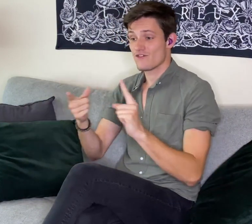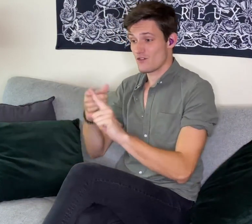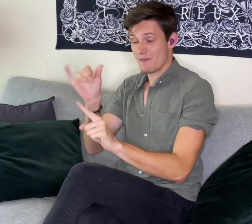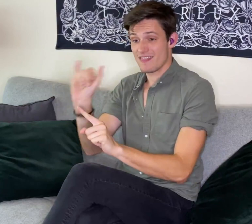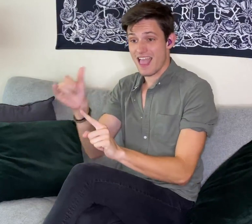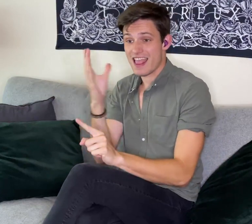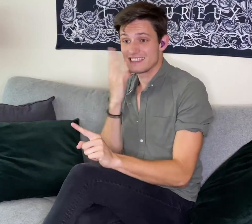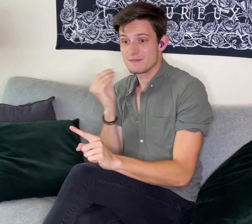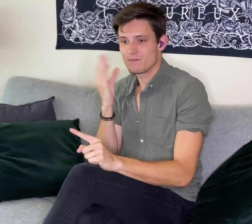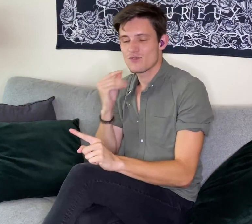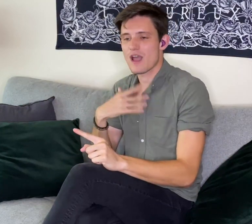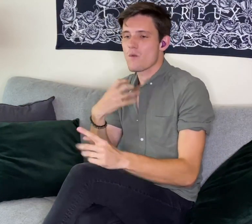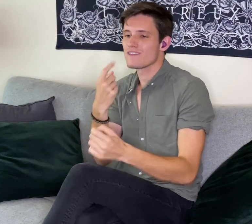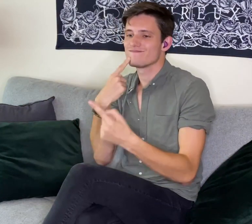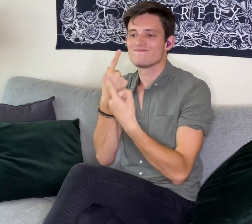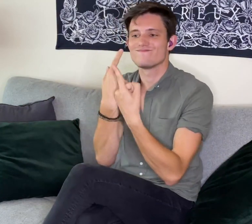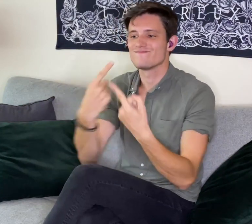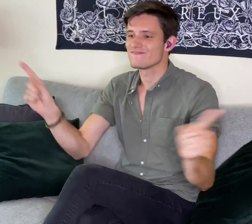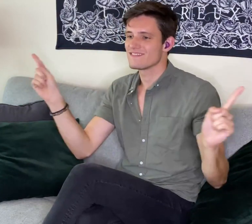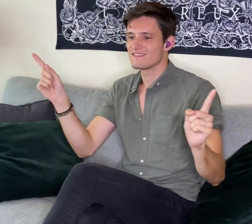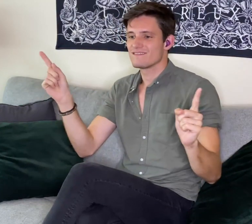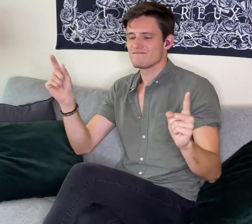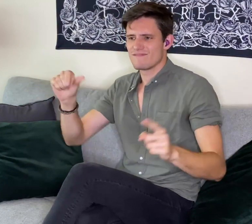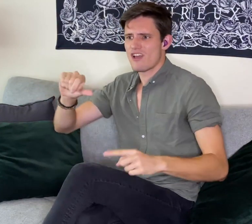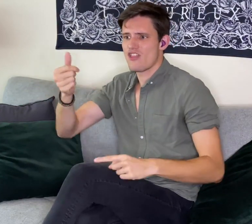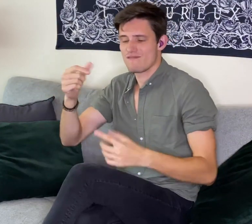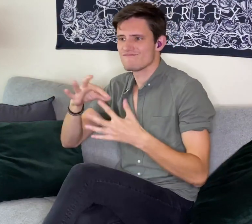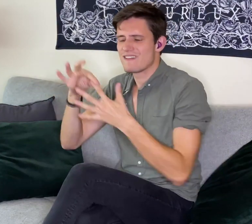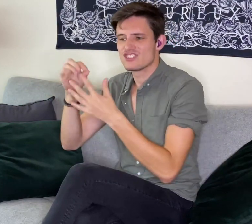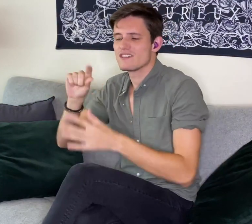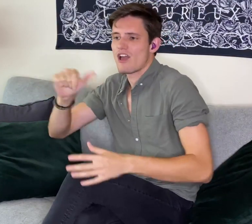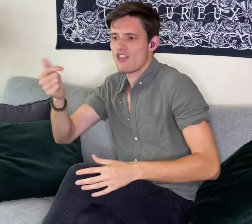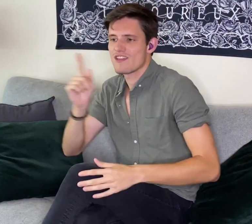From that experience, I want to tell everyone, especially other